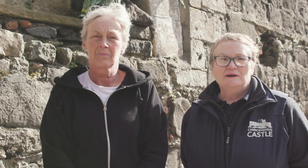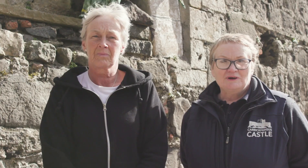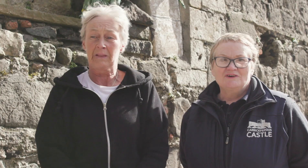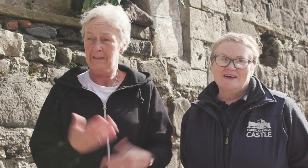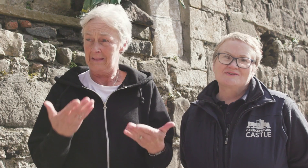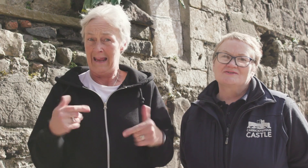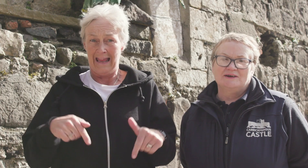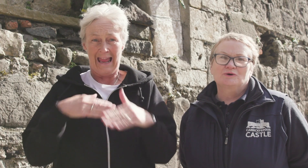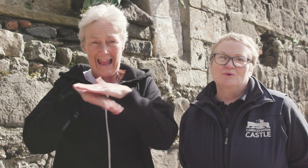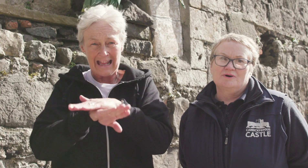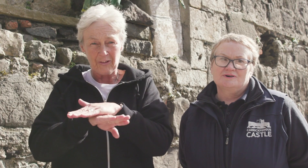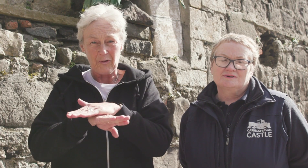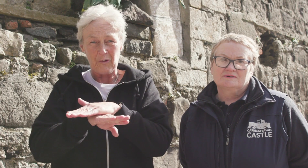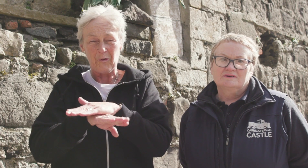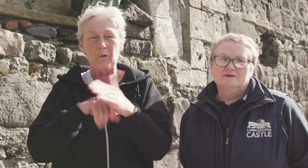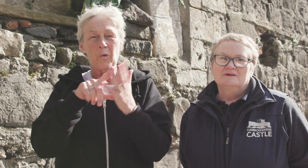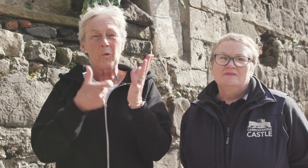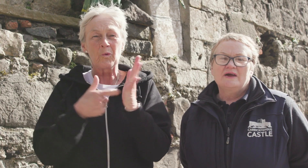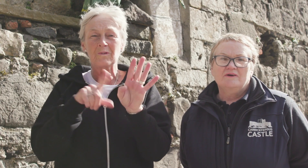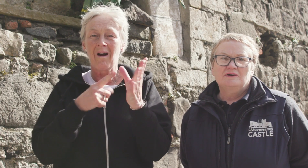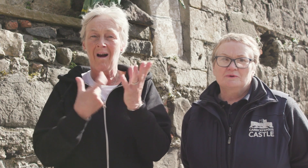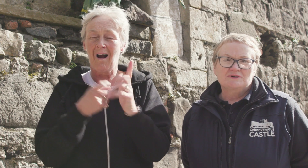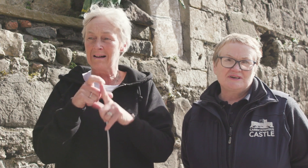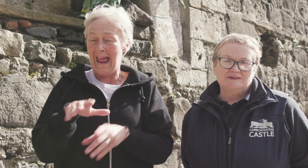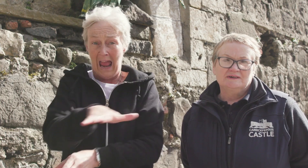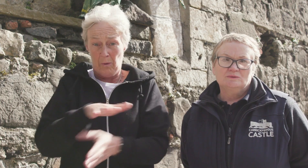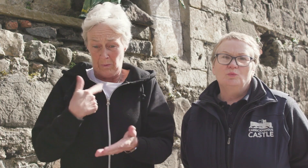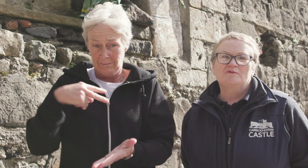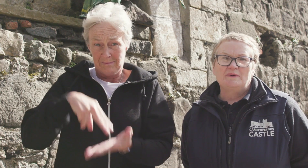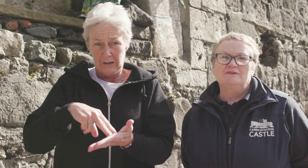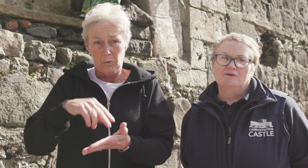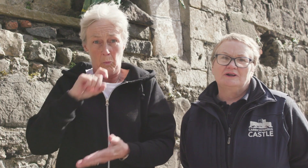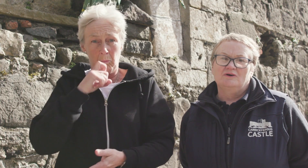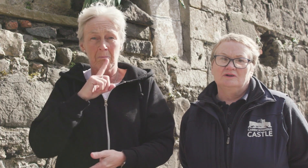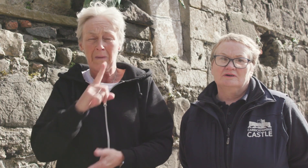Here we are in the castle's inner courtyard. The area where we're standing would've been the Great Hall